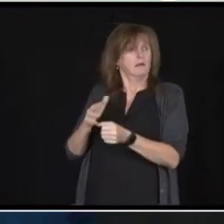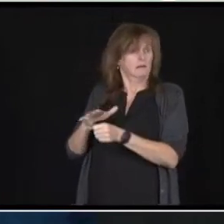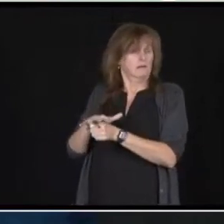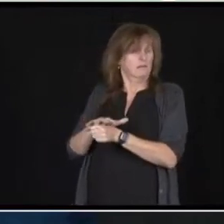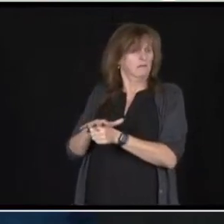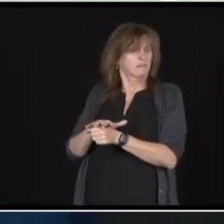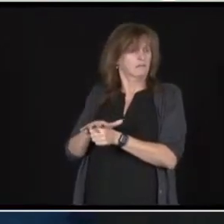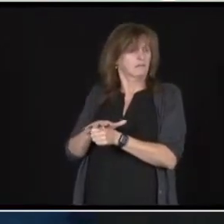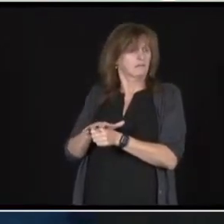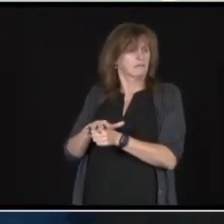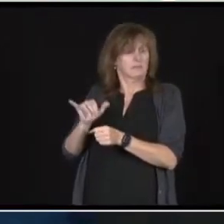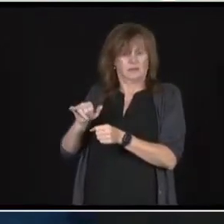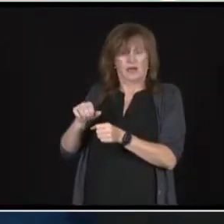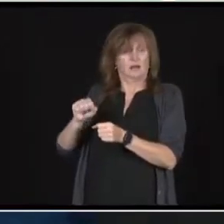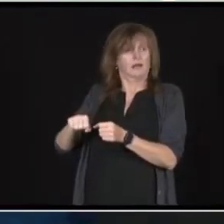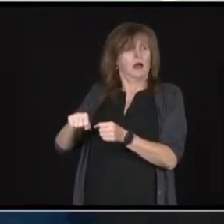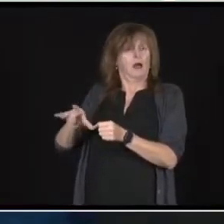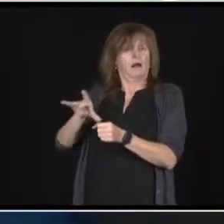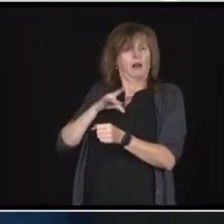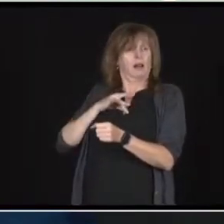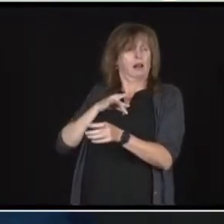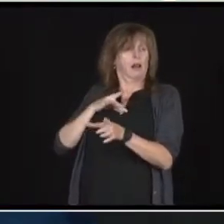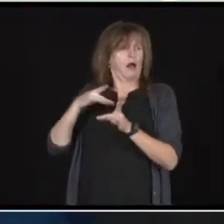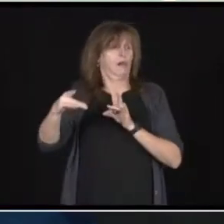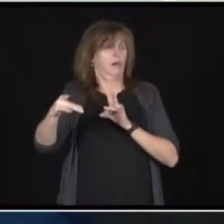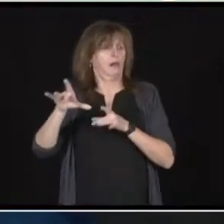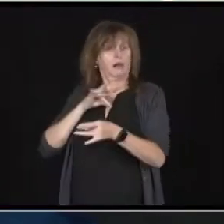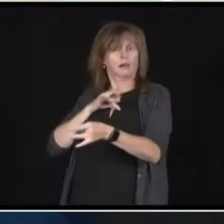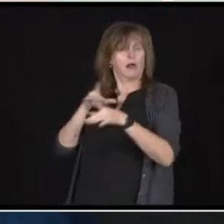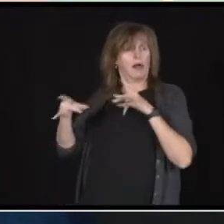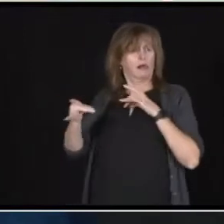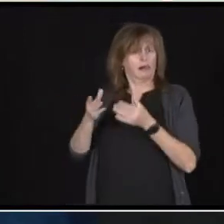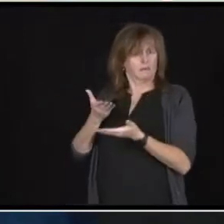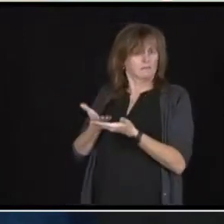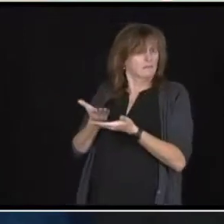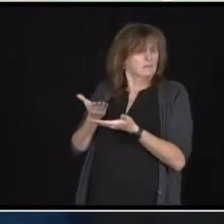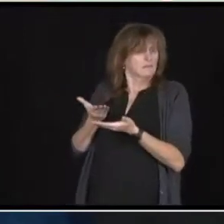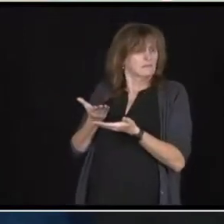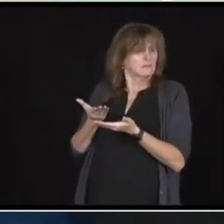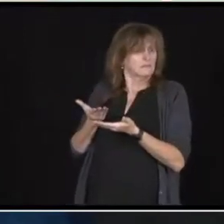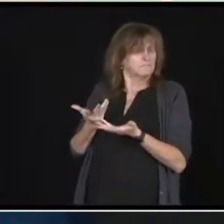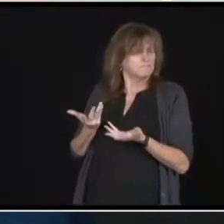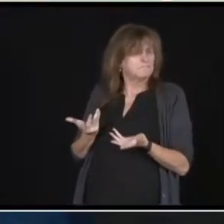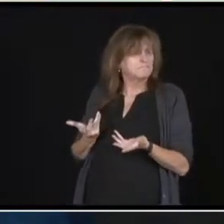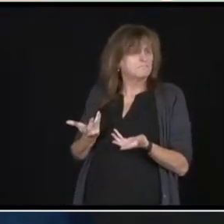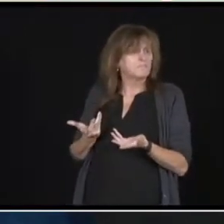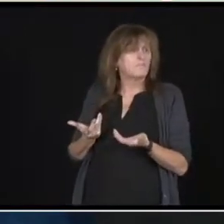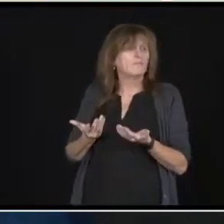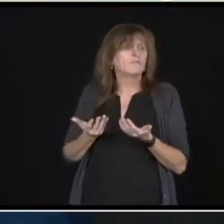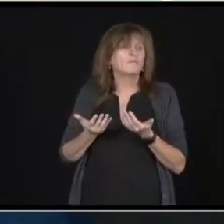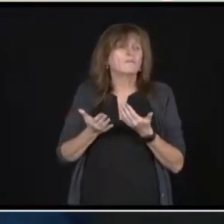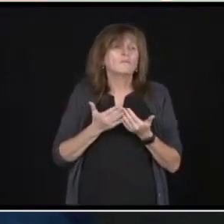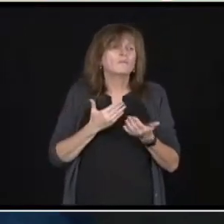But there is still evidence that that is the kind of facility where there can be and has been transmission.